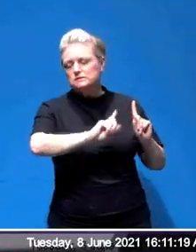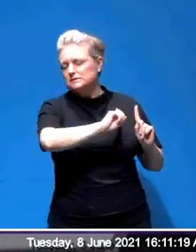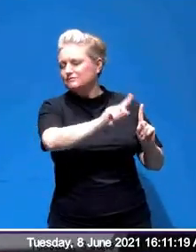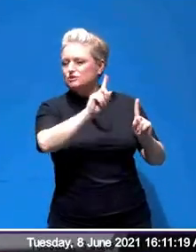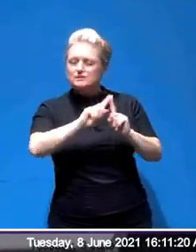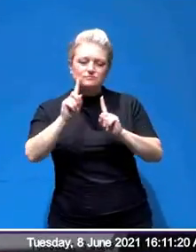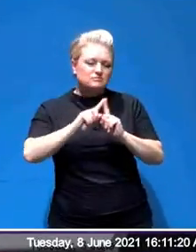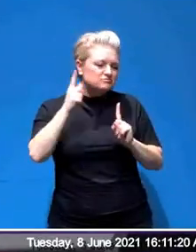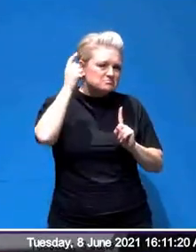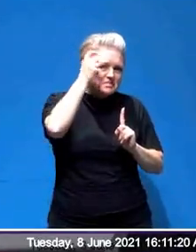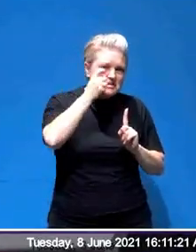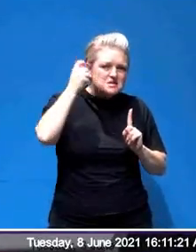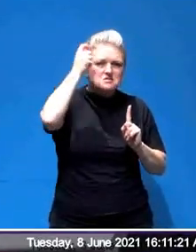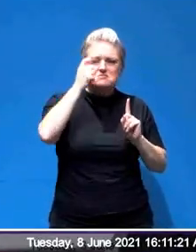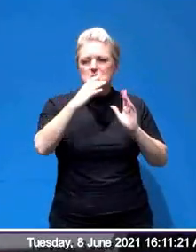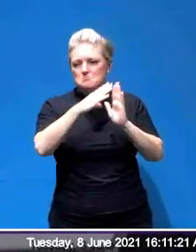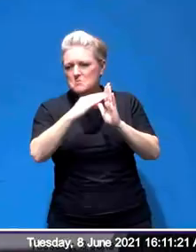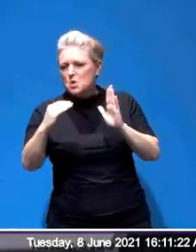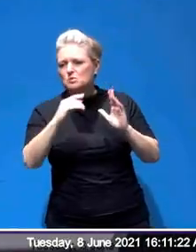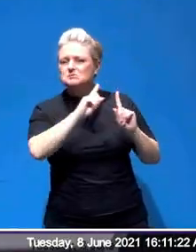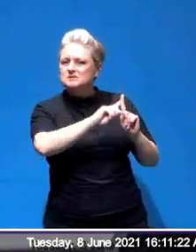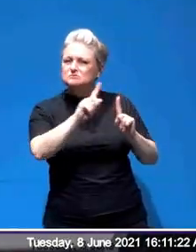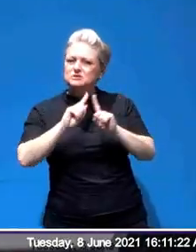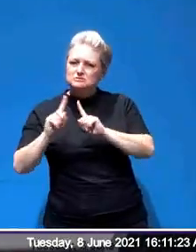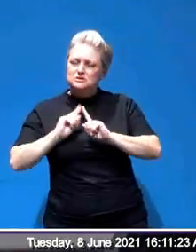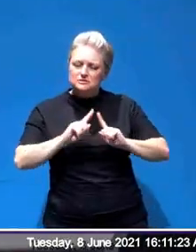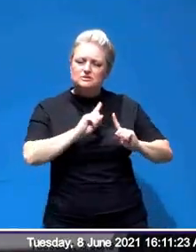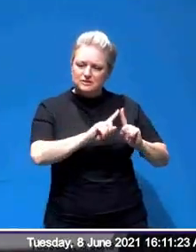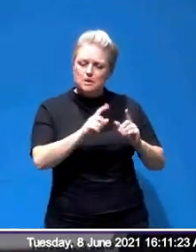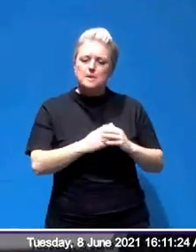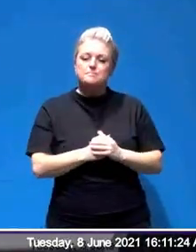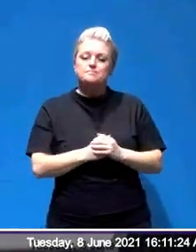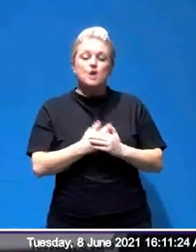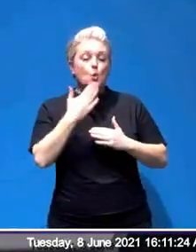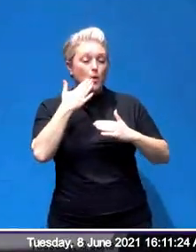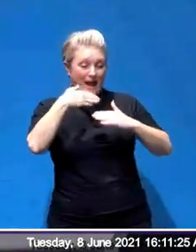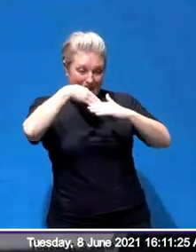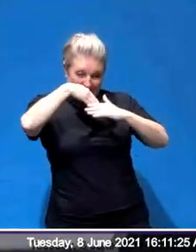think you do get a sense when you walk through, and also when you meet with the